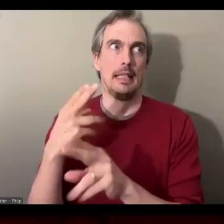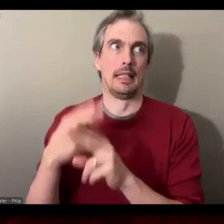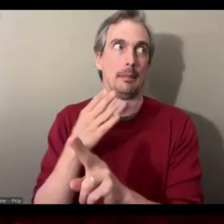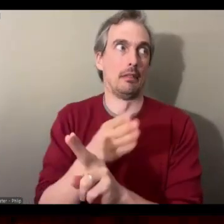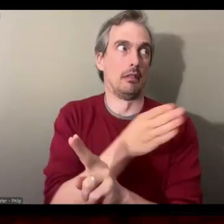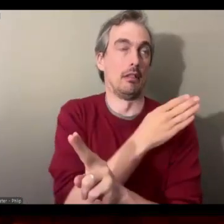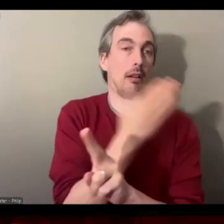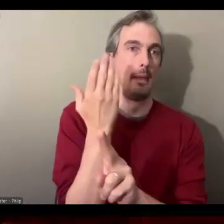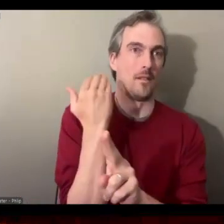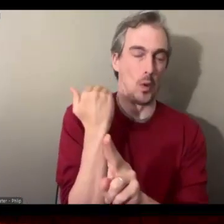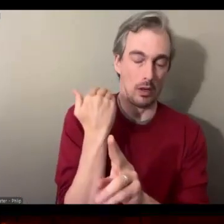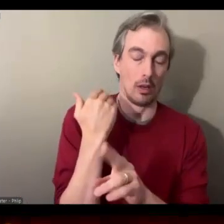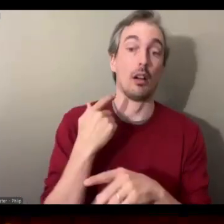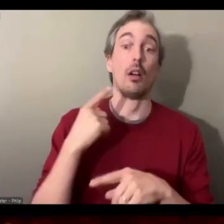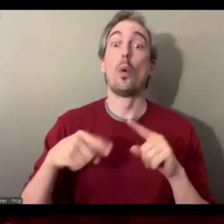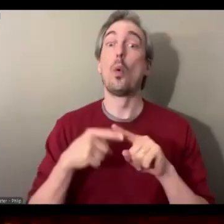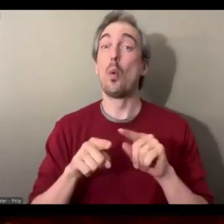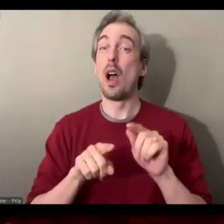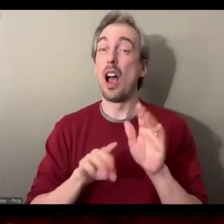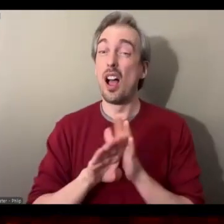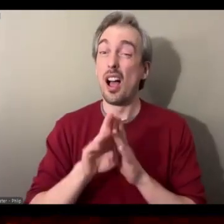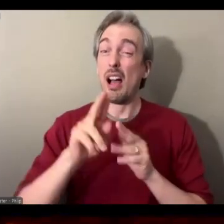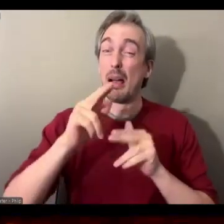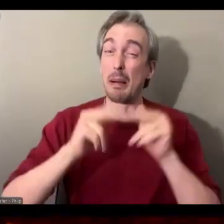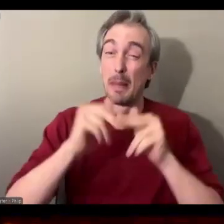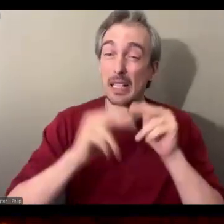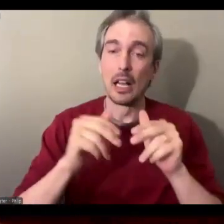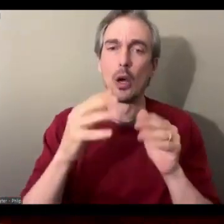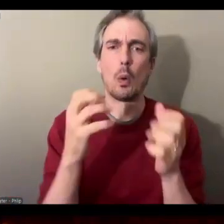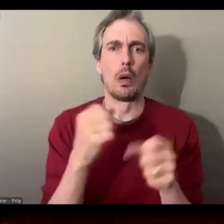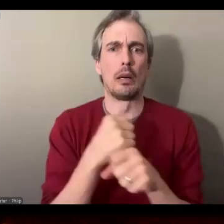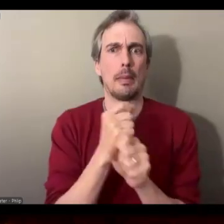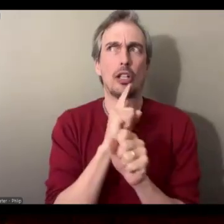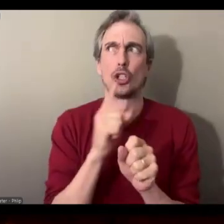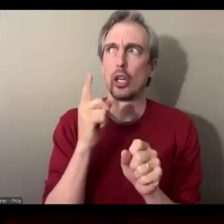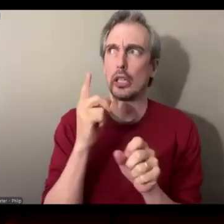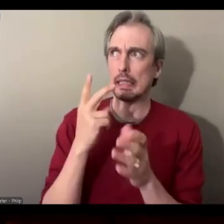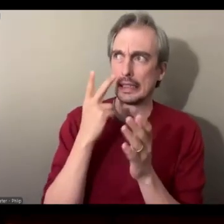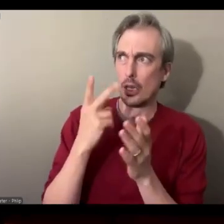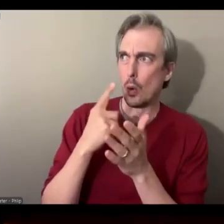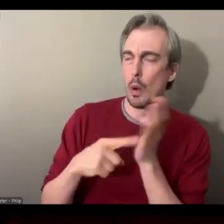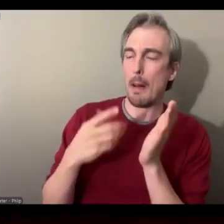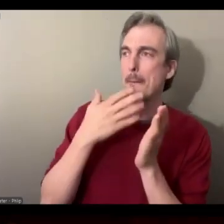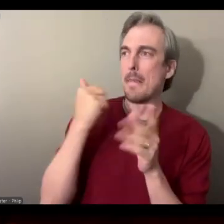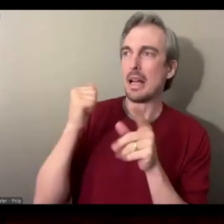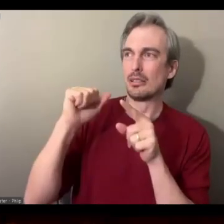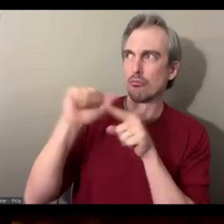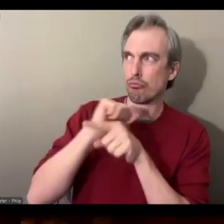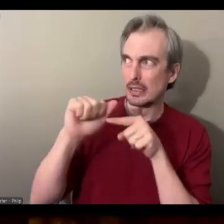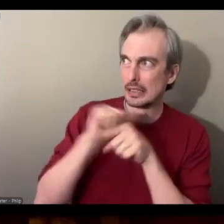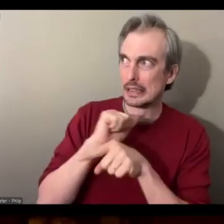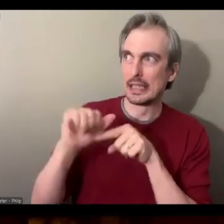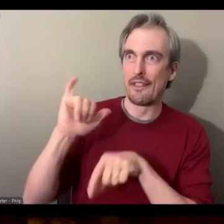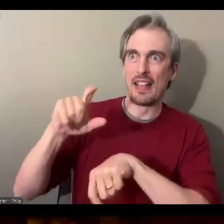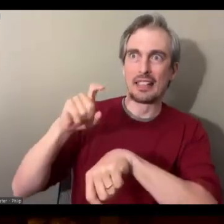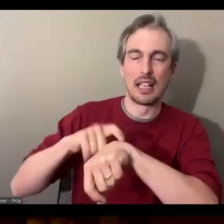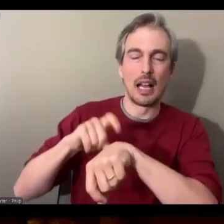the time that we started up, but also locking in certain approaches and ways of collaborating and